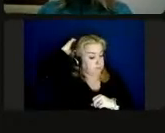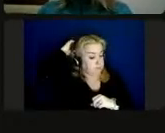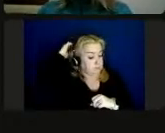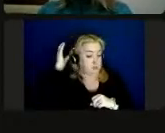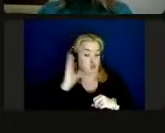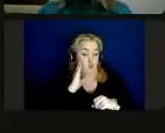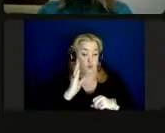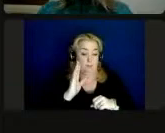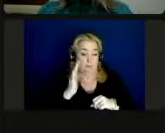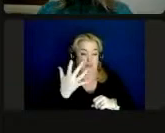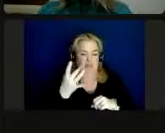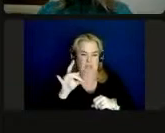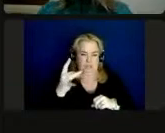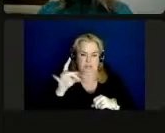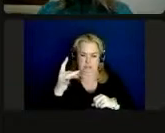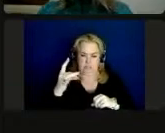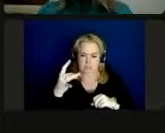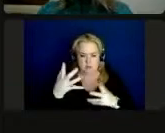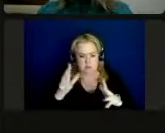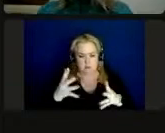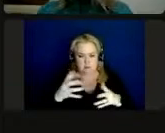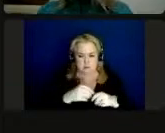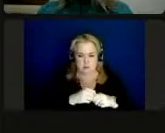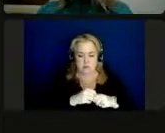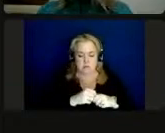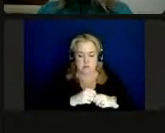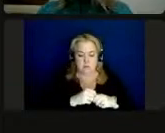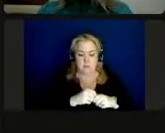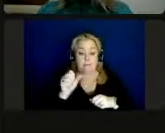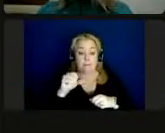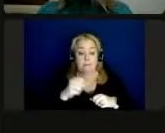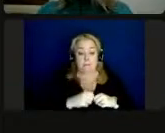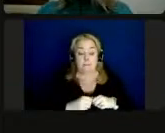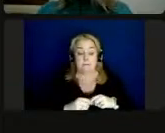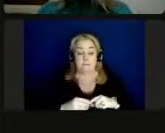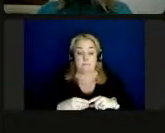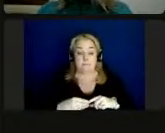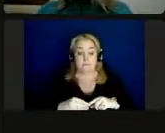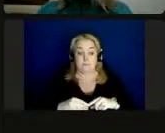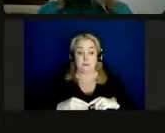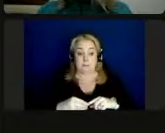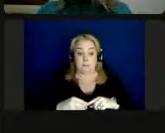DOLLARS THAT BE INCREASING